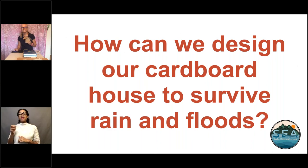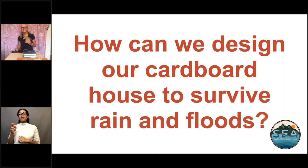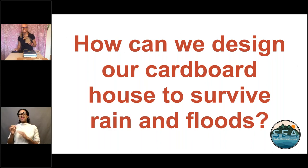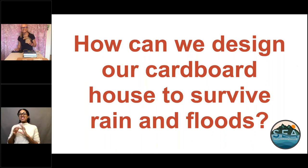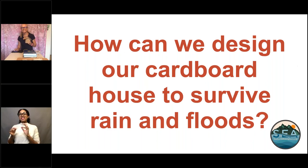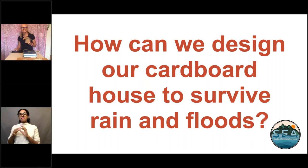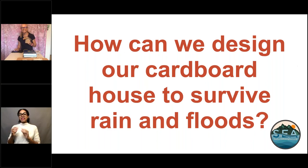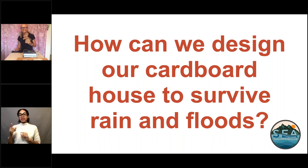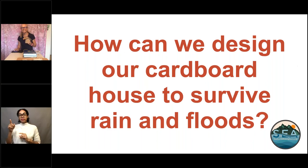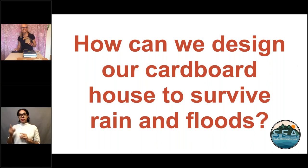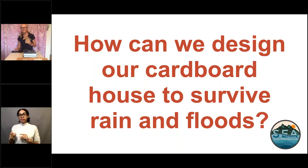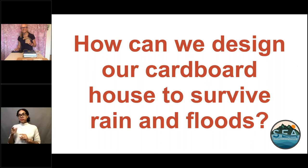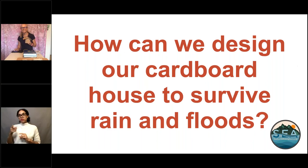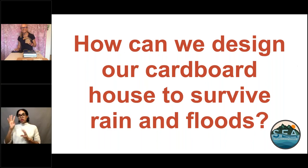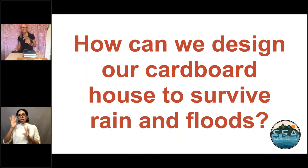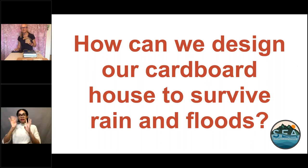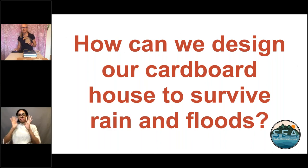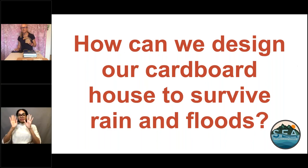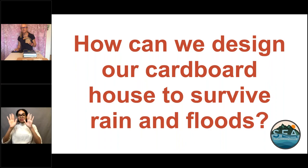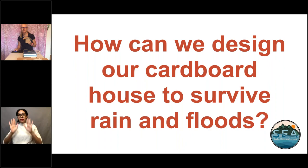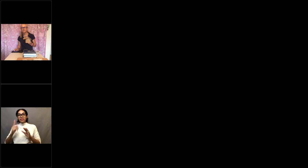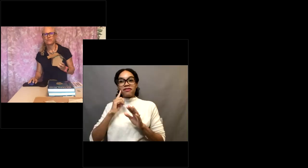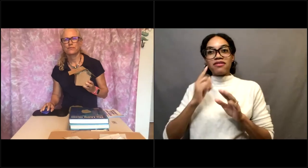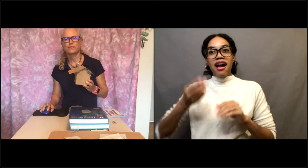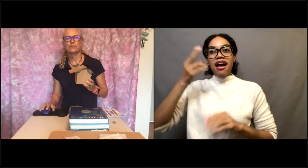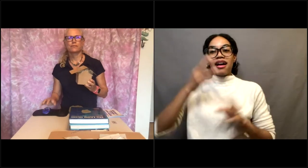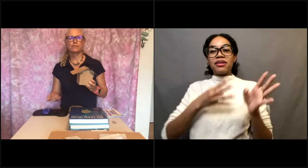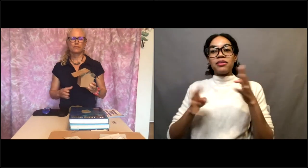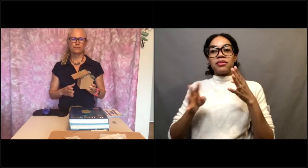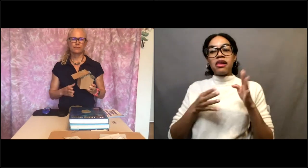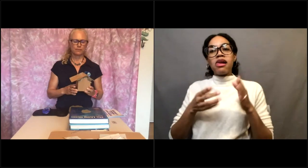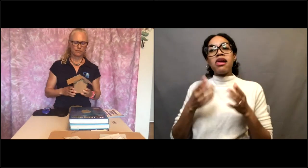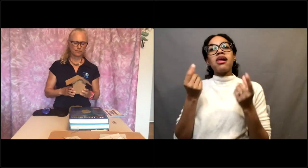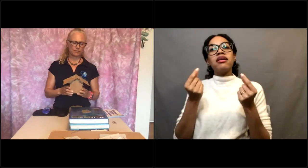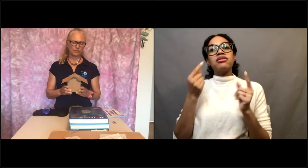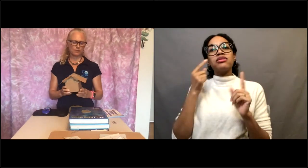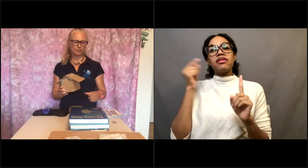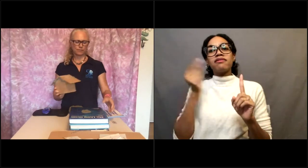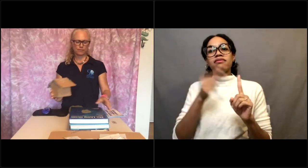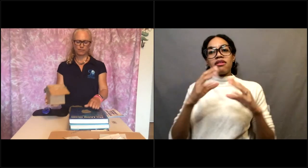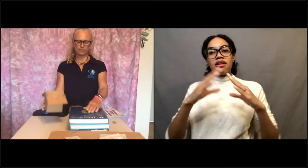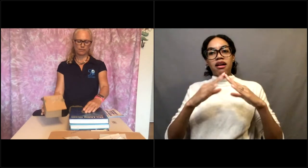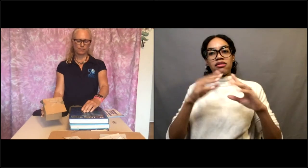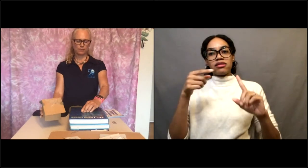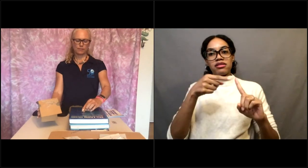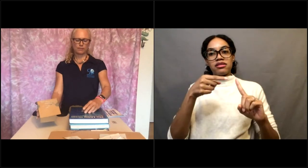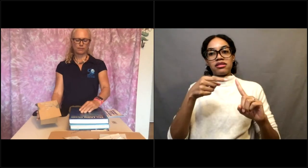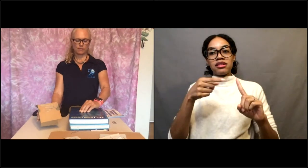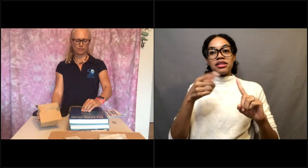at coming up with solutions to high wind. What would we do to our cardboard house